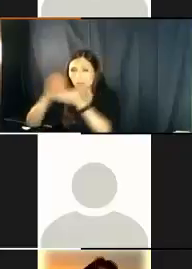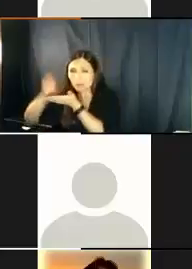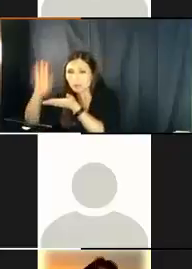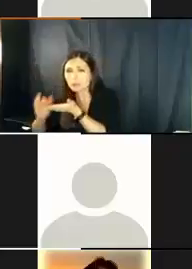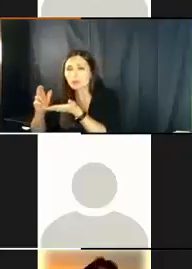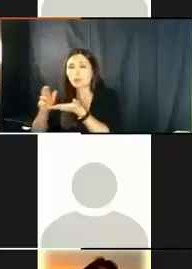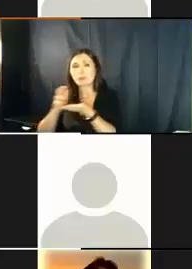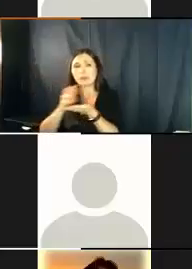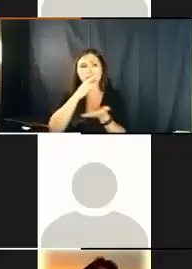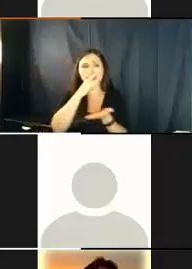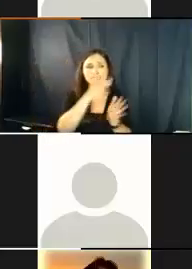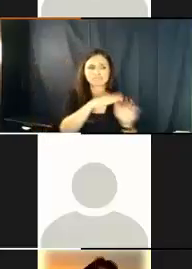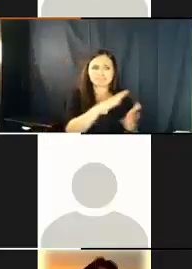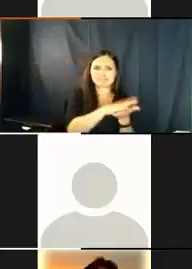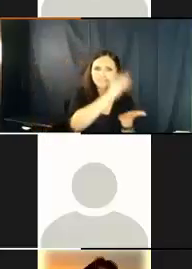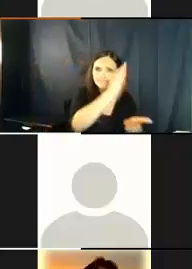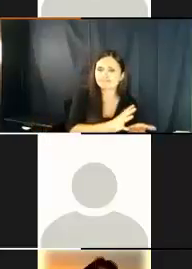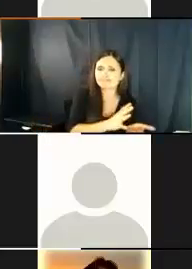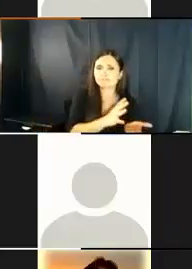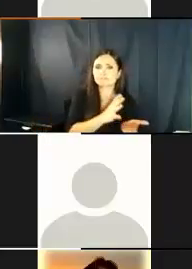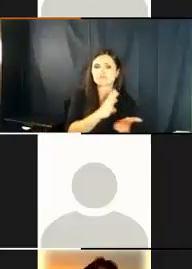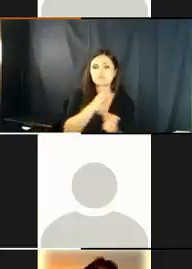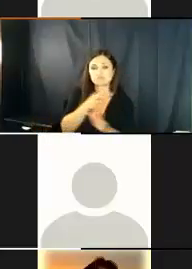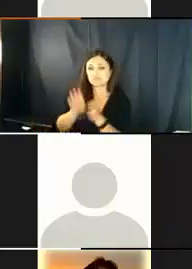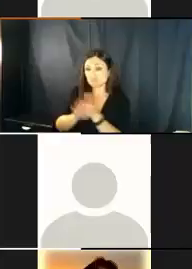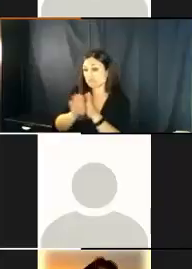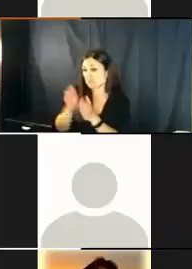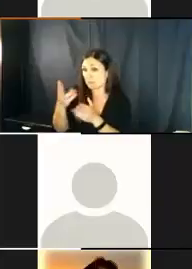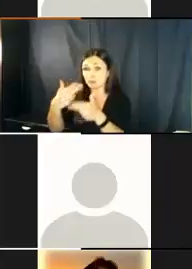What may change their professional development maybe a shorter amount of time it may be a